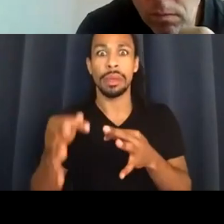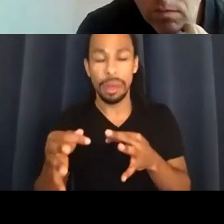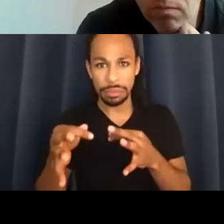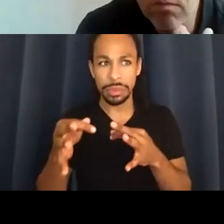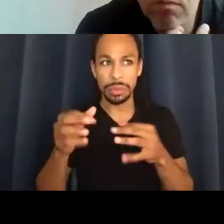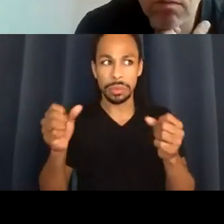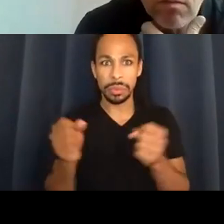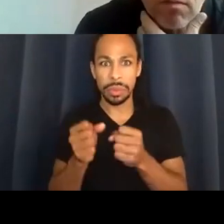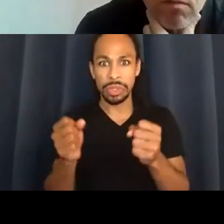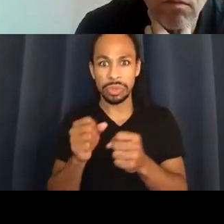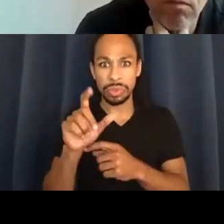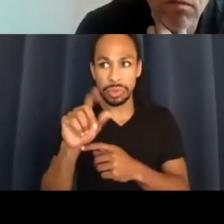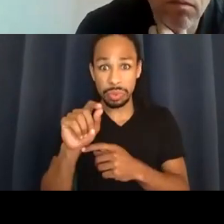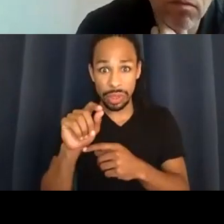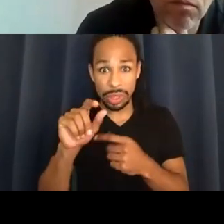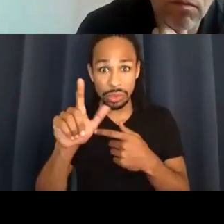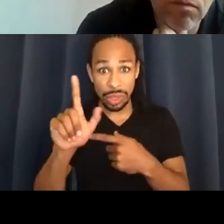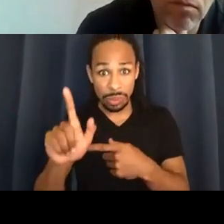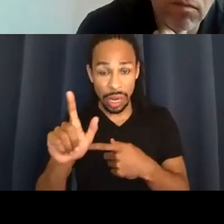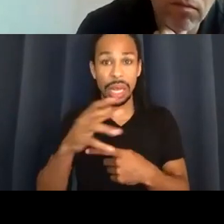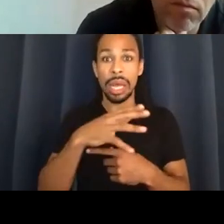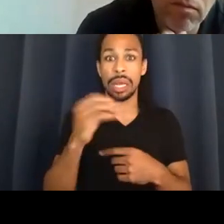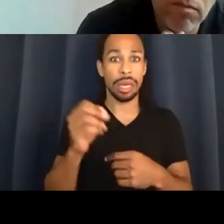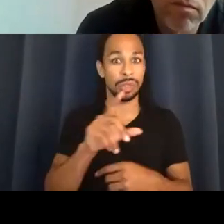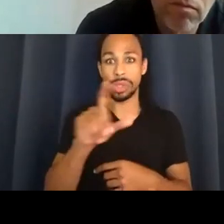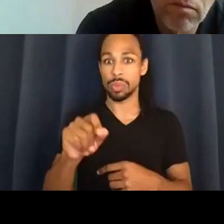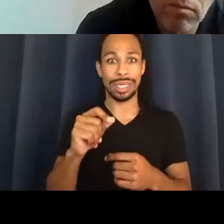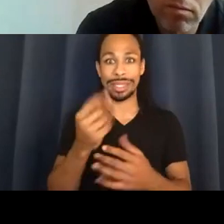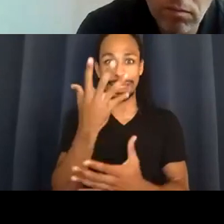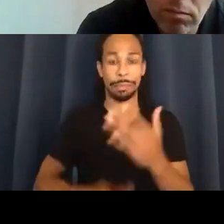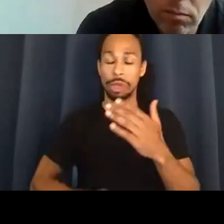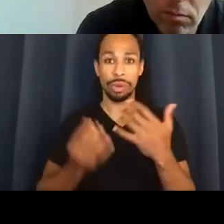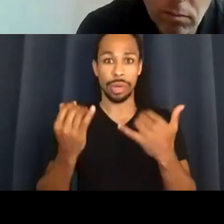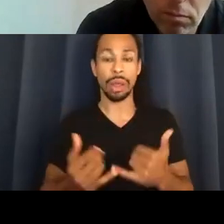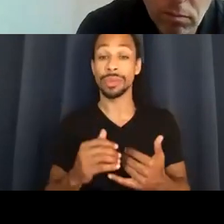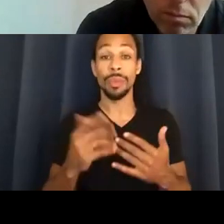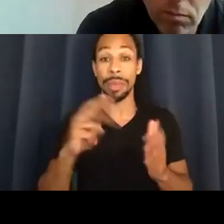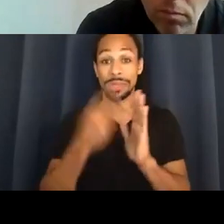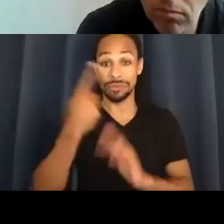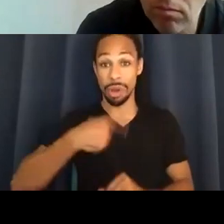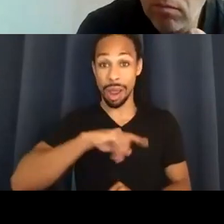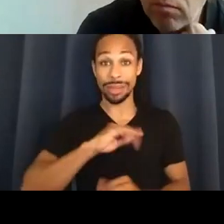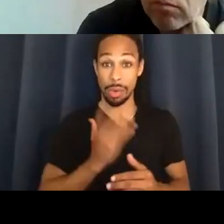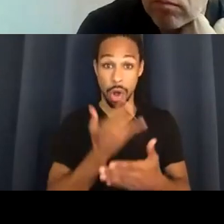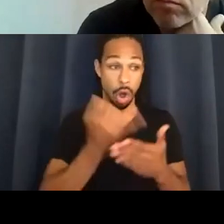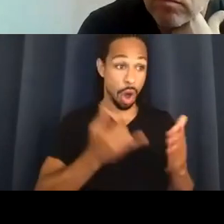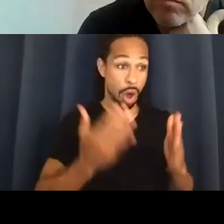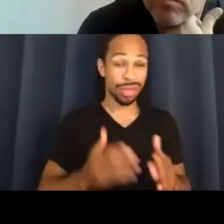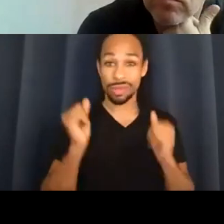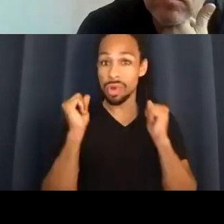of 21, so for us, what it meant for us, all of the lined up work is gone.